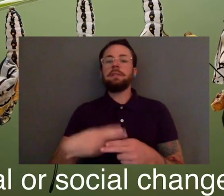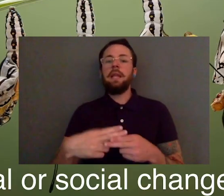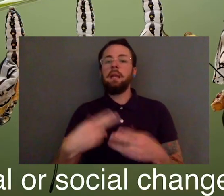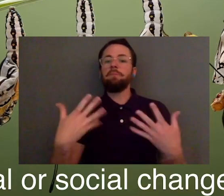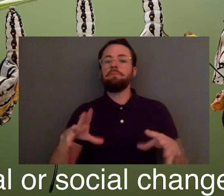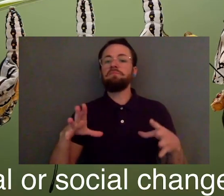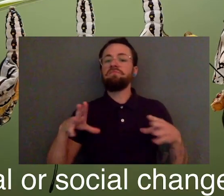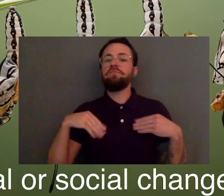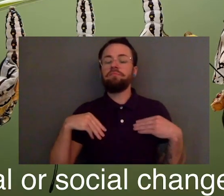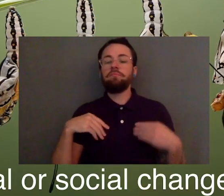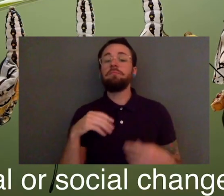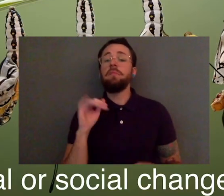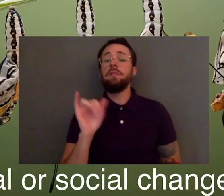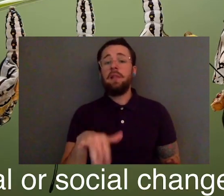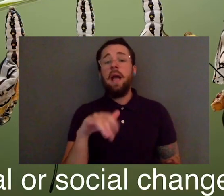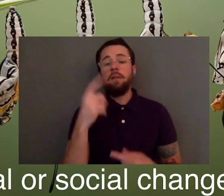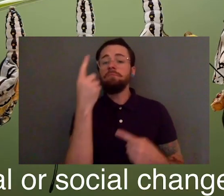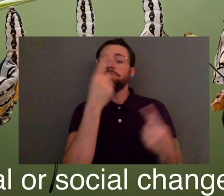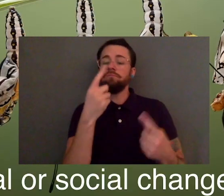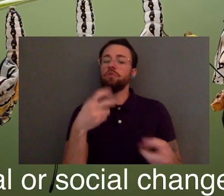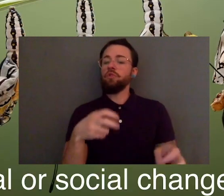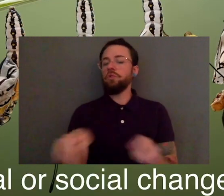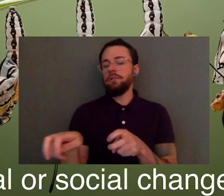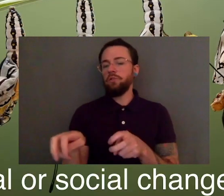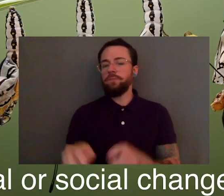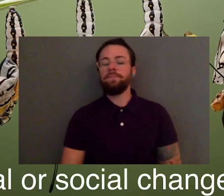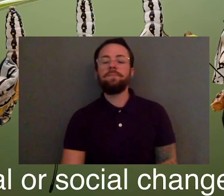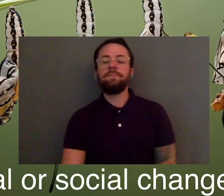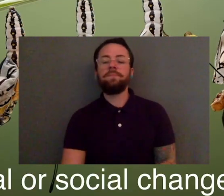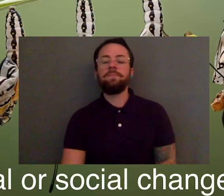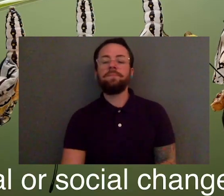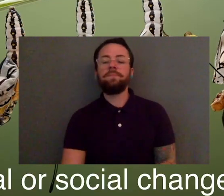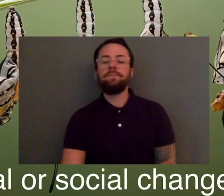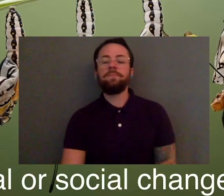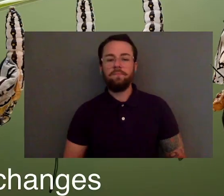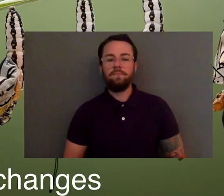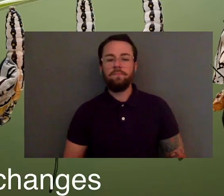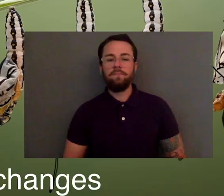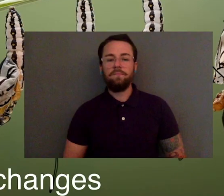They may ask to change their gender marker in the world.